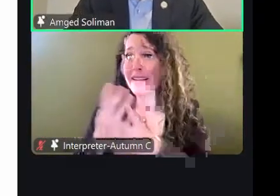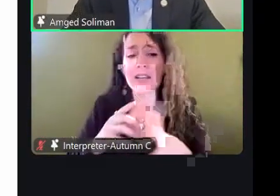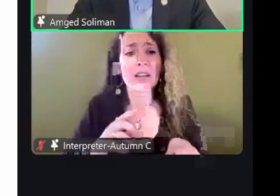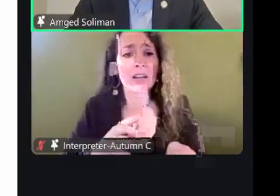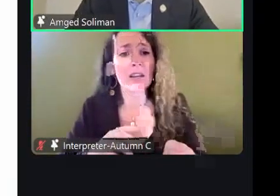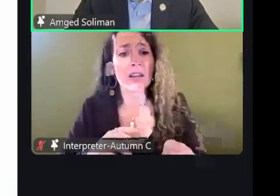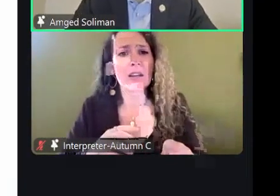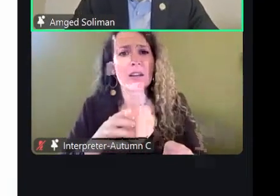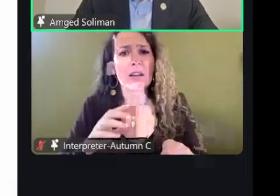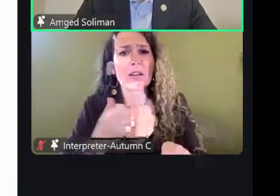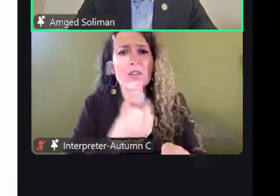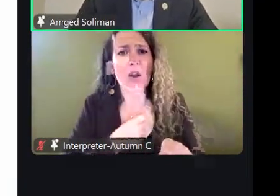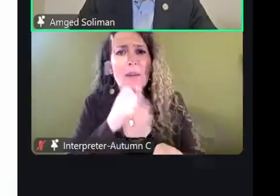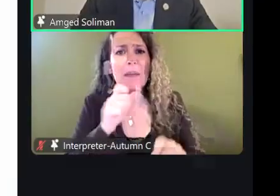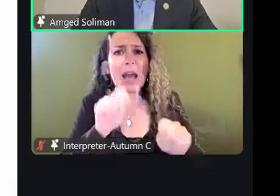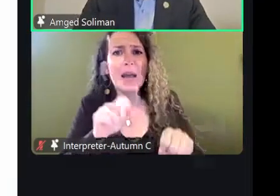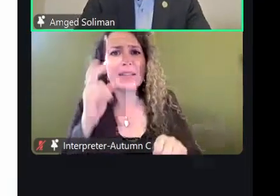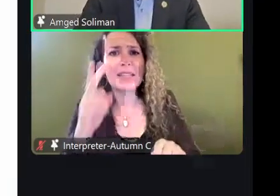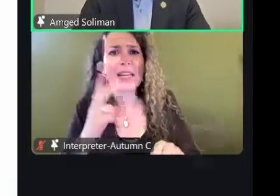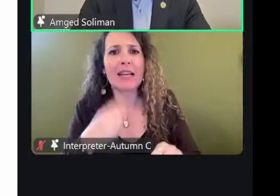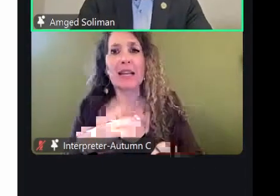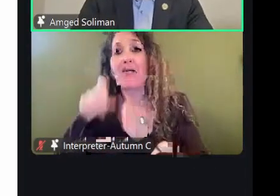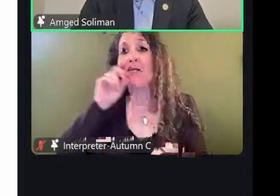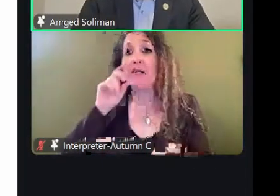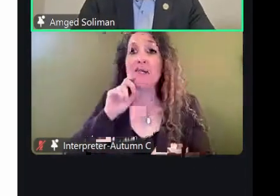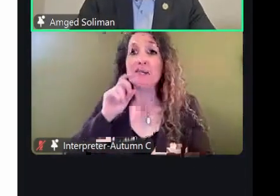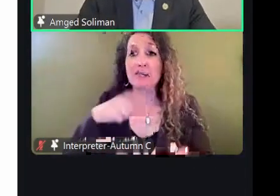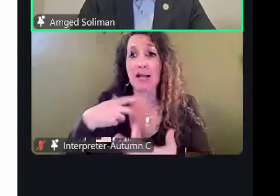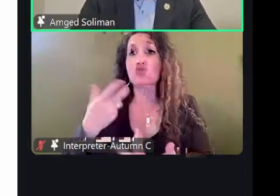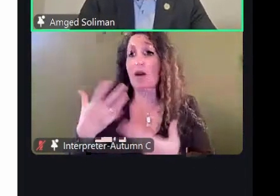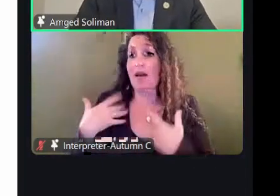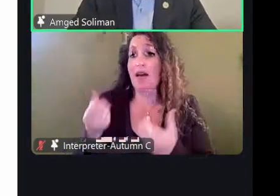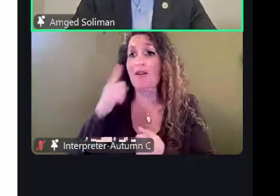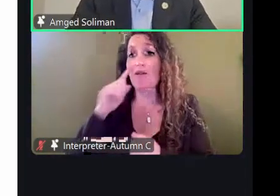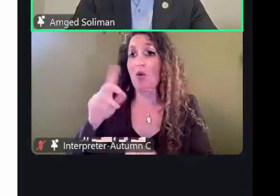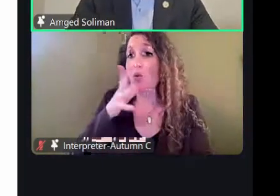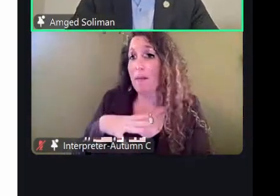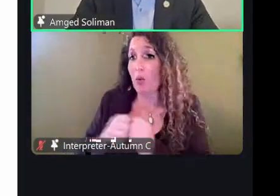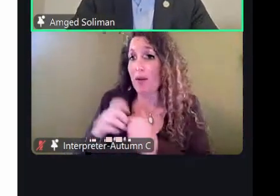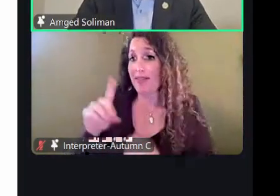see there we go the sexual health of women with intellectual disabilities partic- particularly